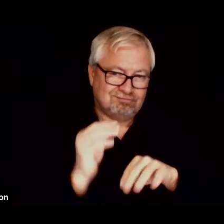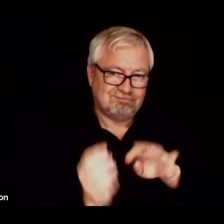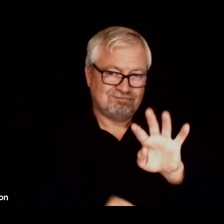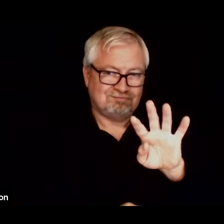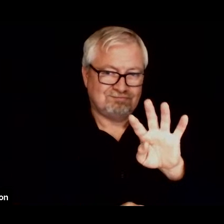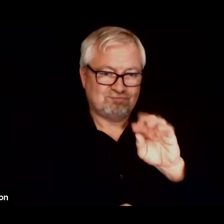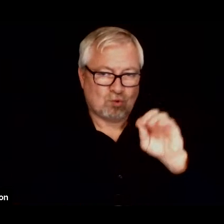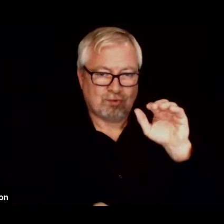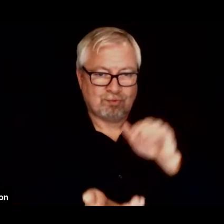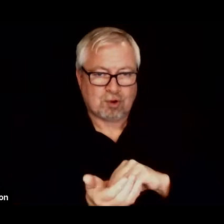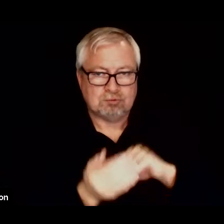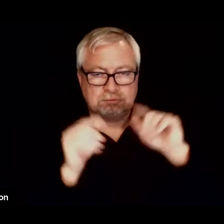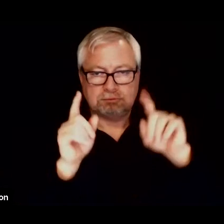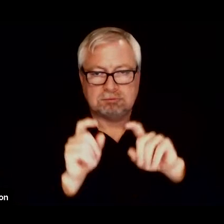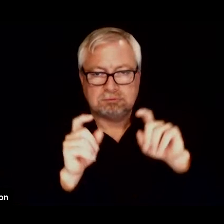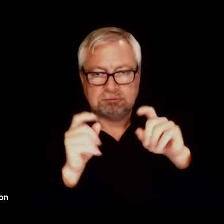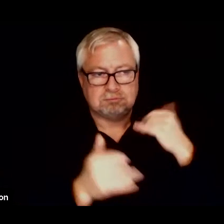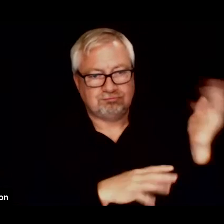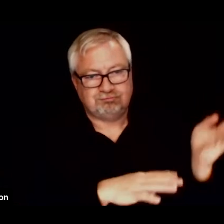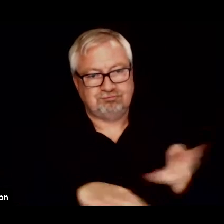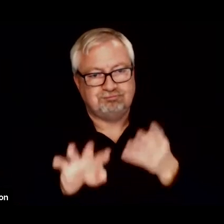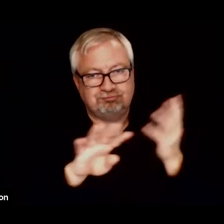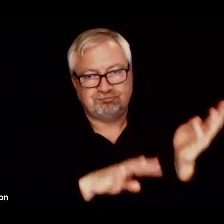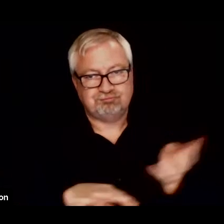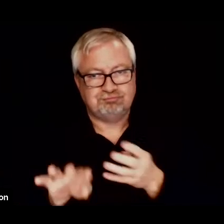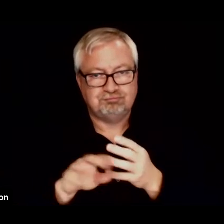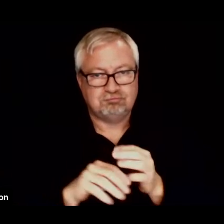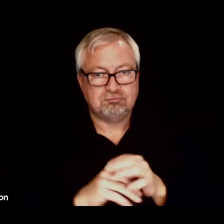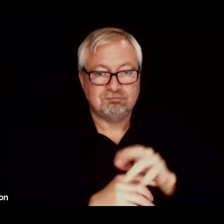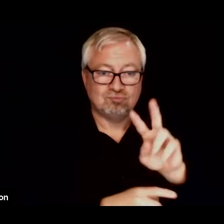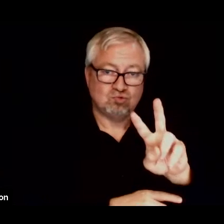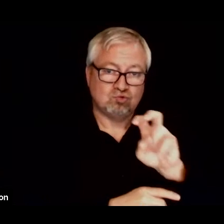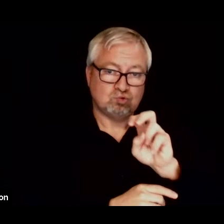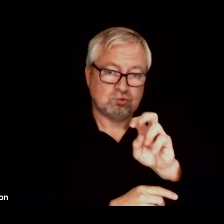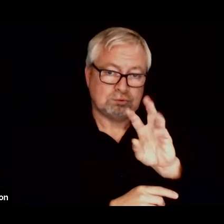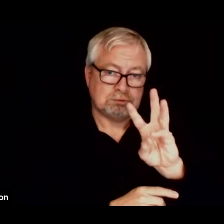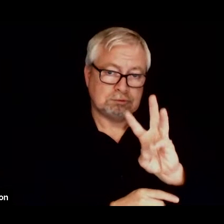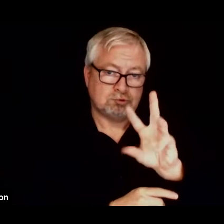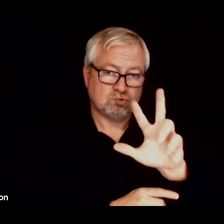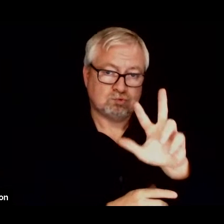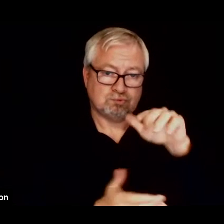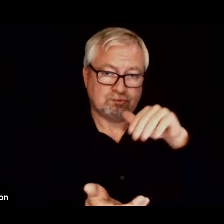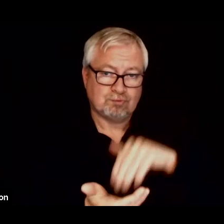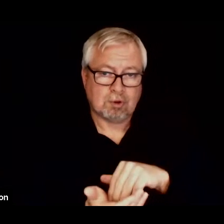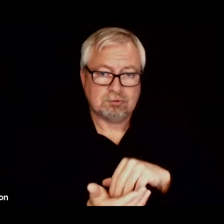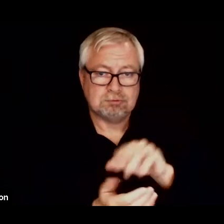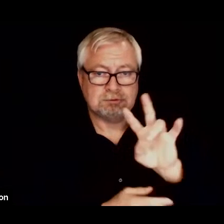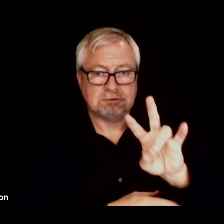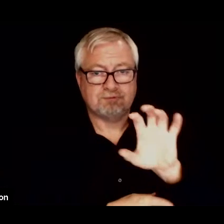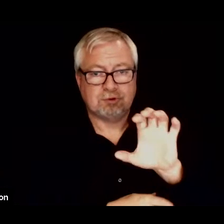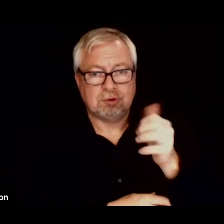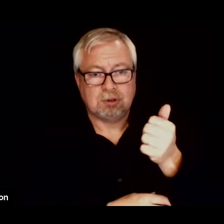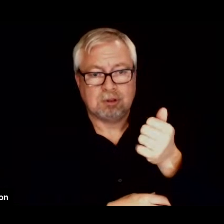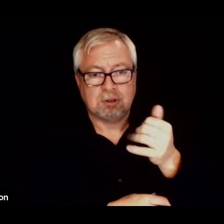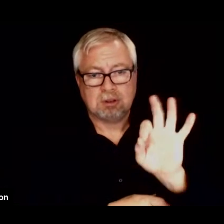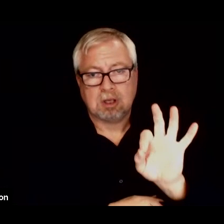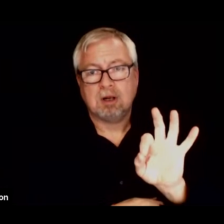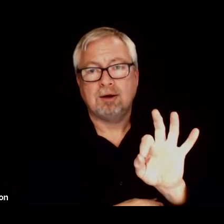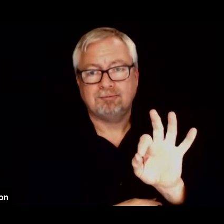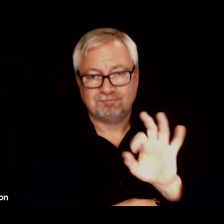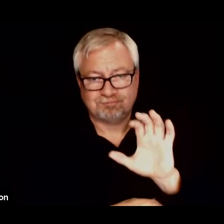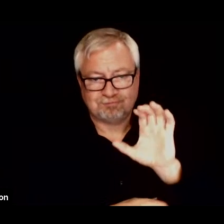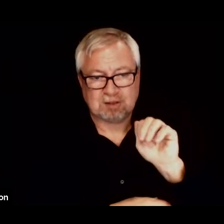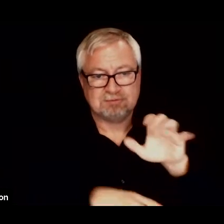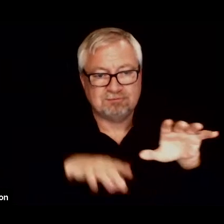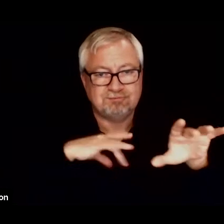That brings us to a total of 363,719 cases in Minnesota since the start of the pandemic that